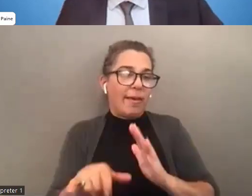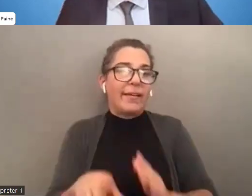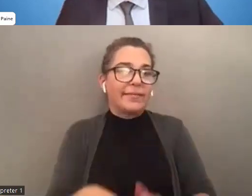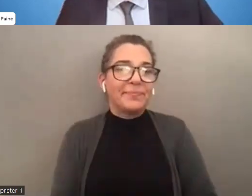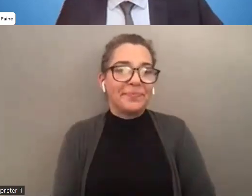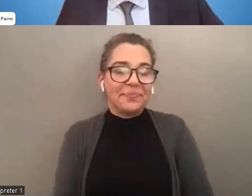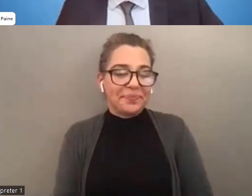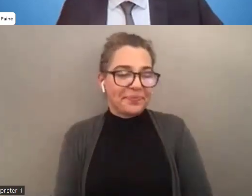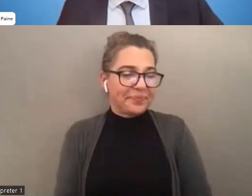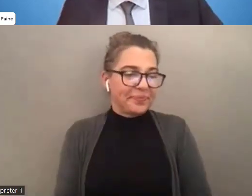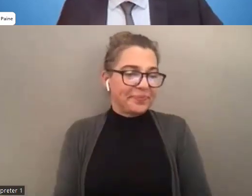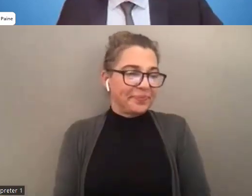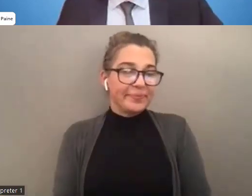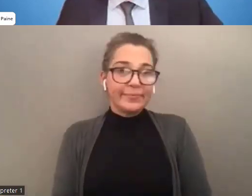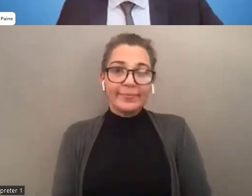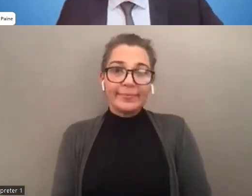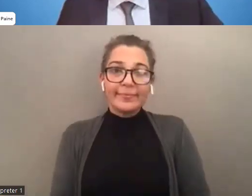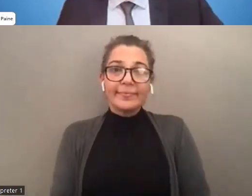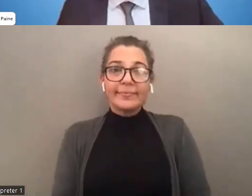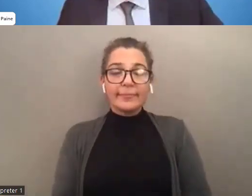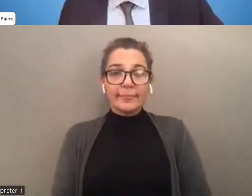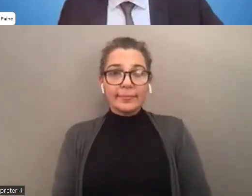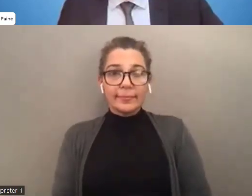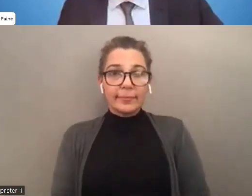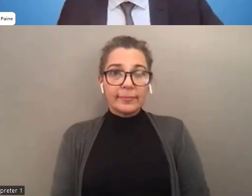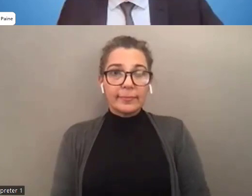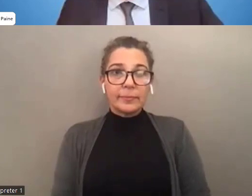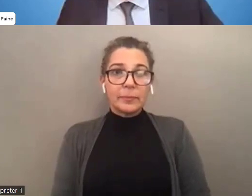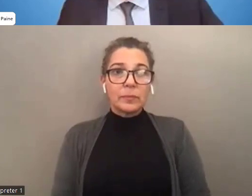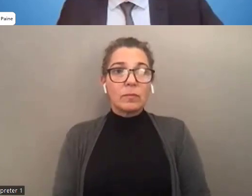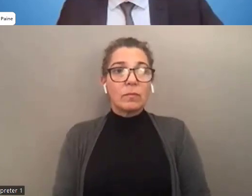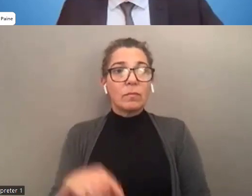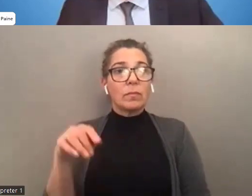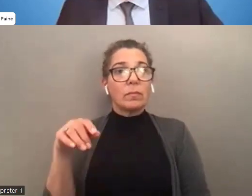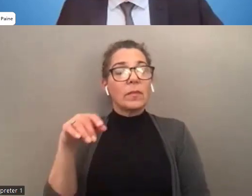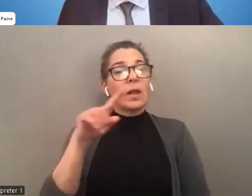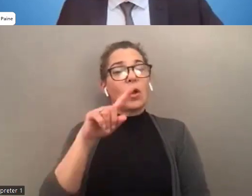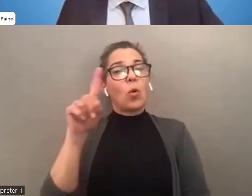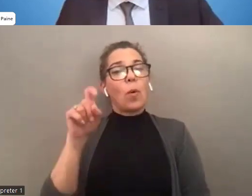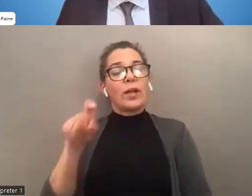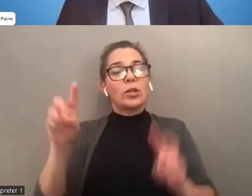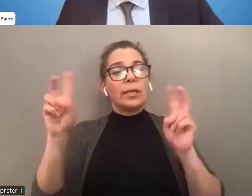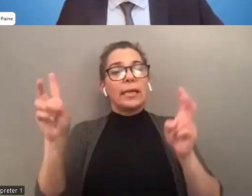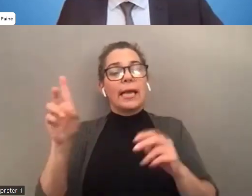Elyse Sullivan: Great. We've got a question about how the data sharing requirements